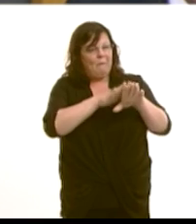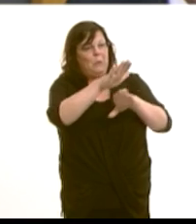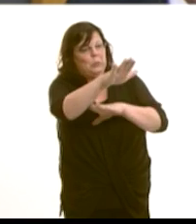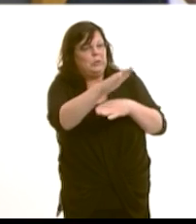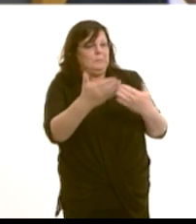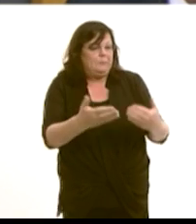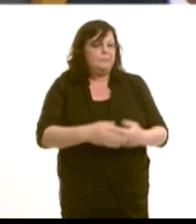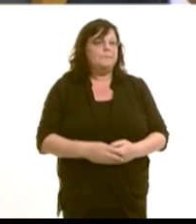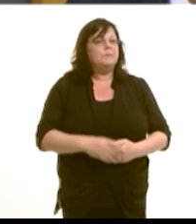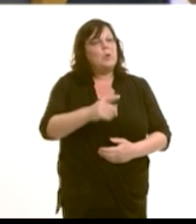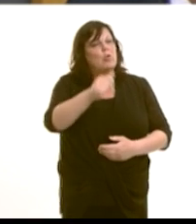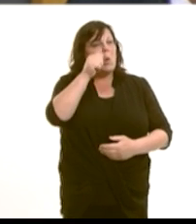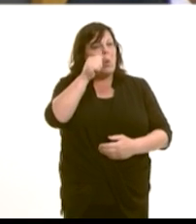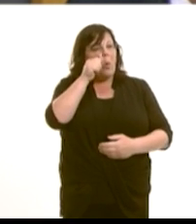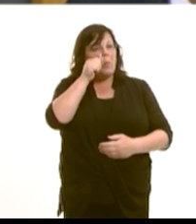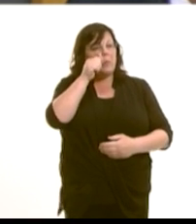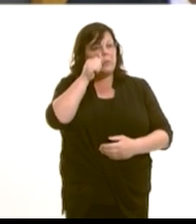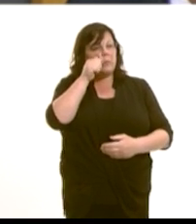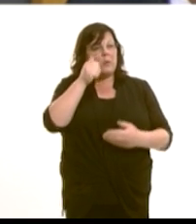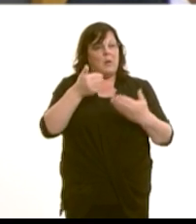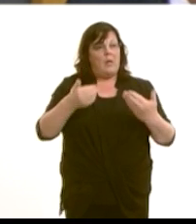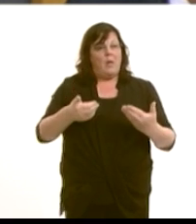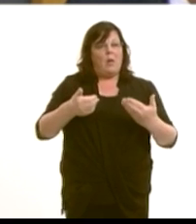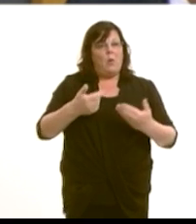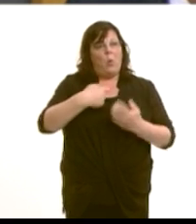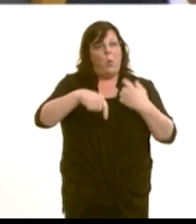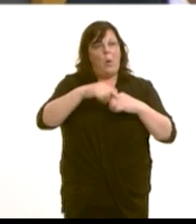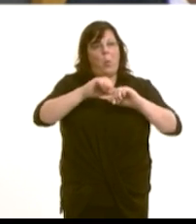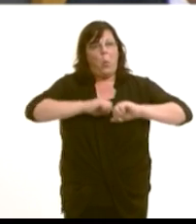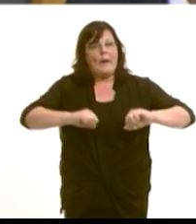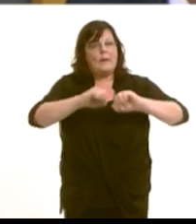the Welsh Governmentís currently sitting on a decision in relation to the circuit of Wales.